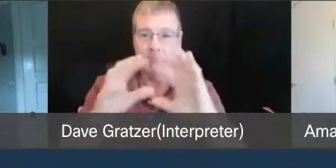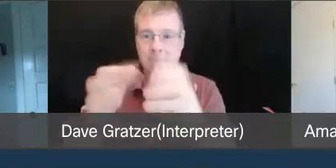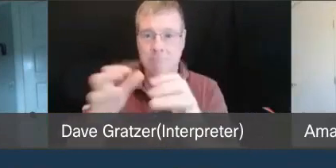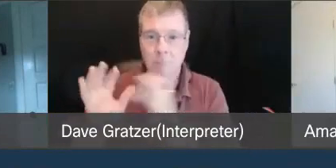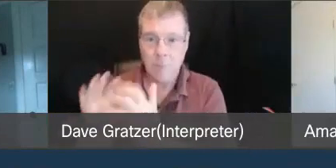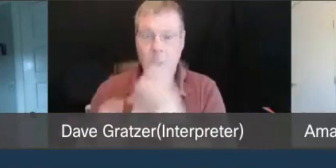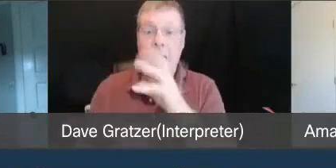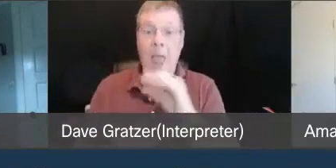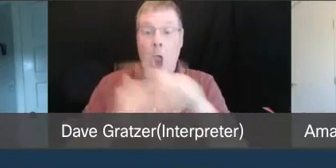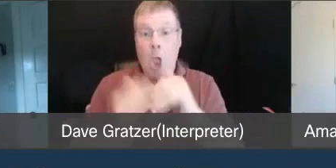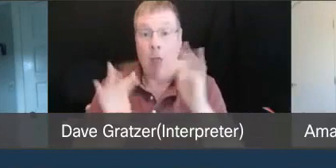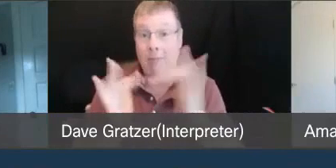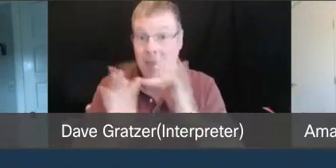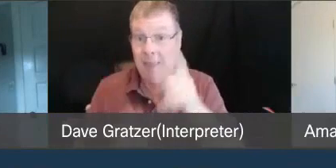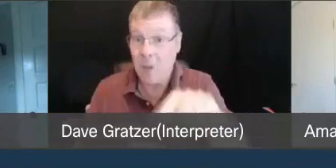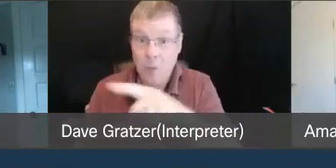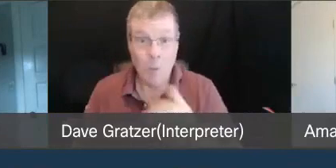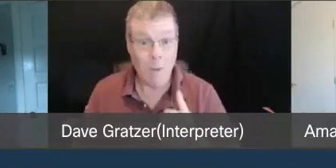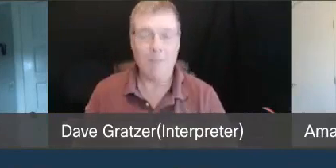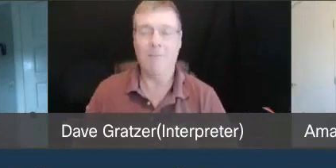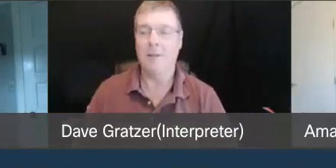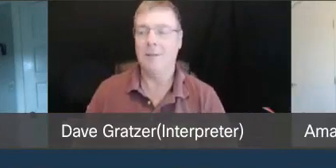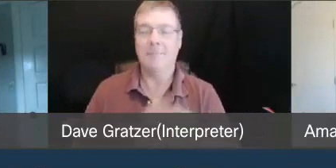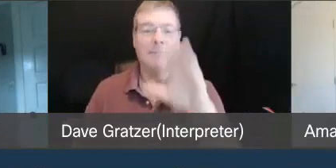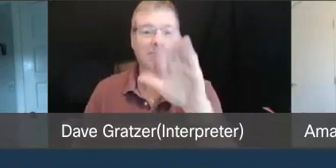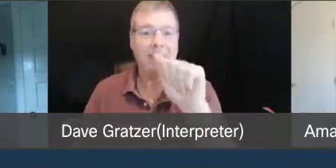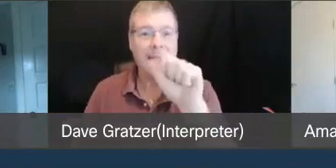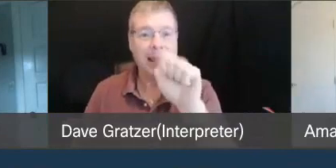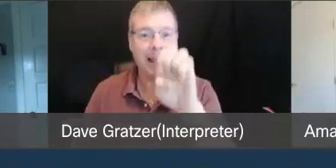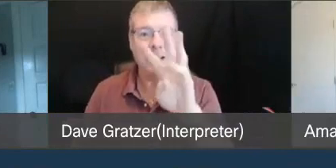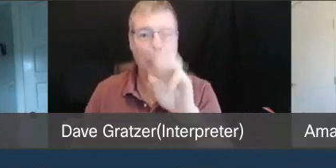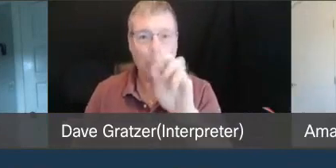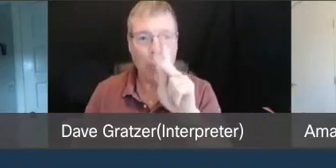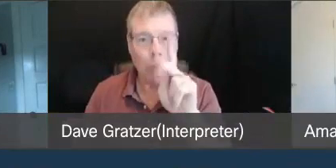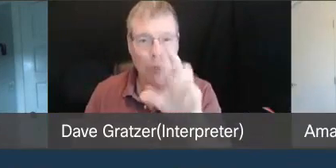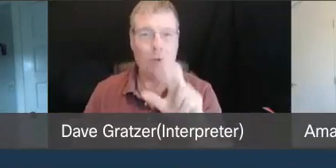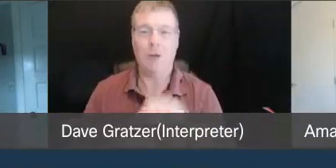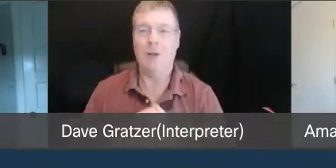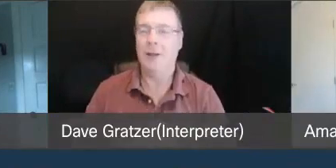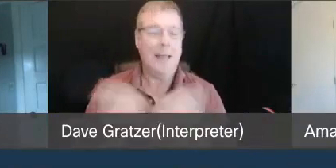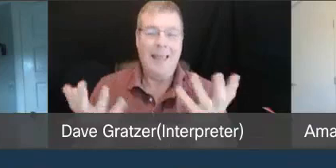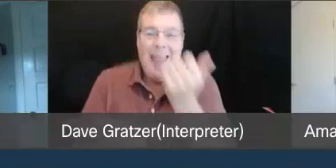you have had with them, case workers. Anybody that had had contact with them is real helpful to